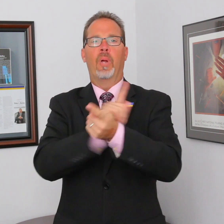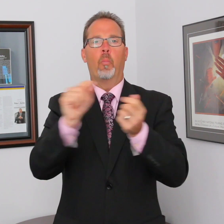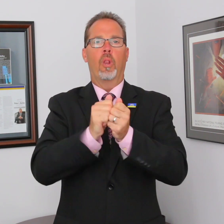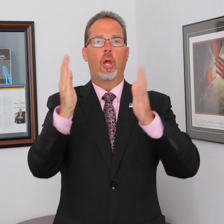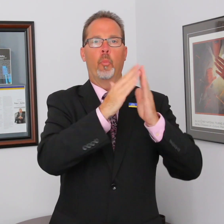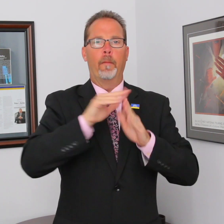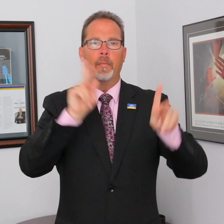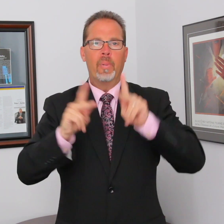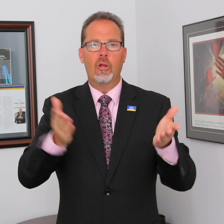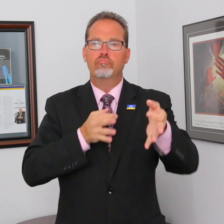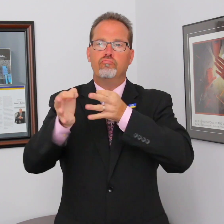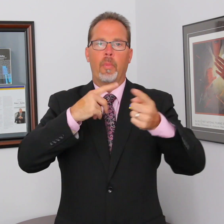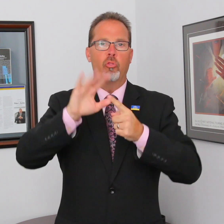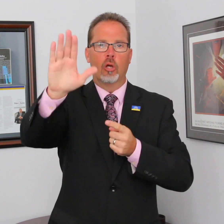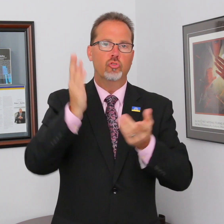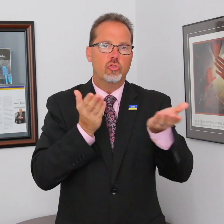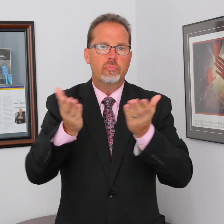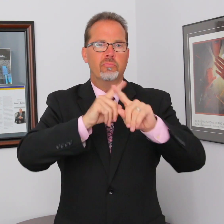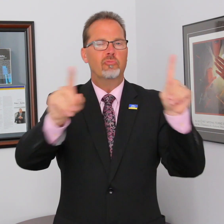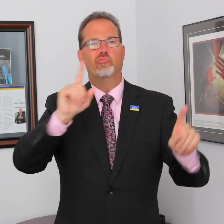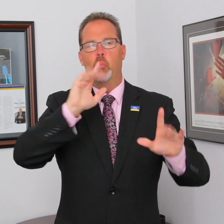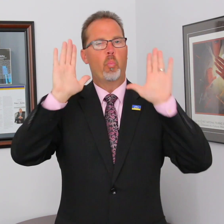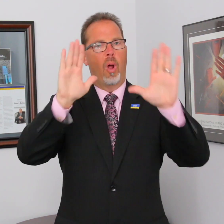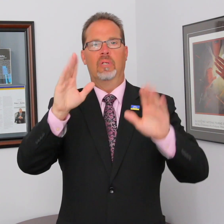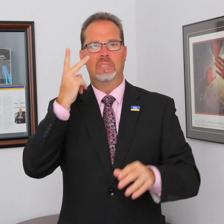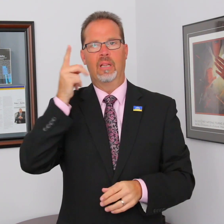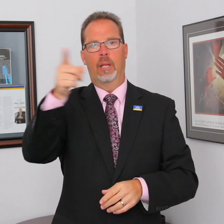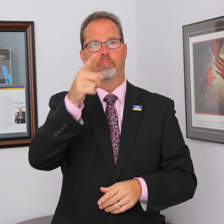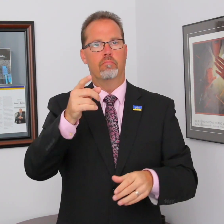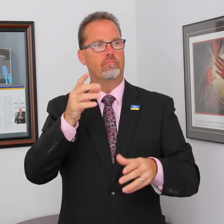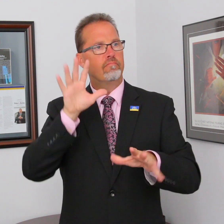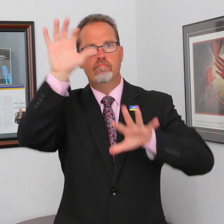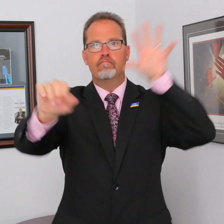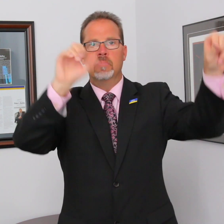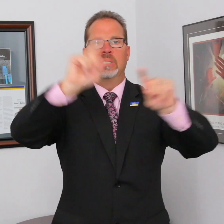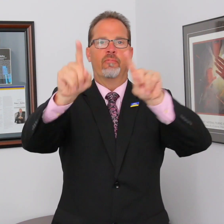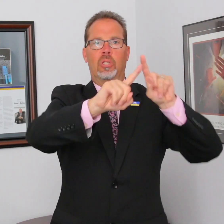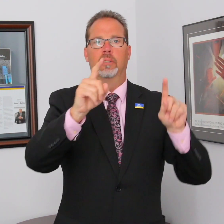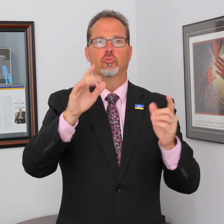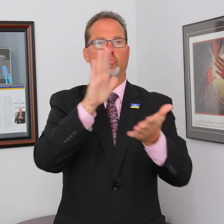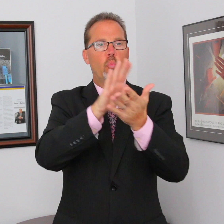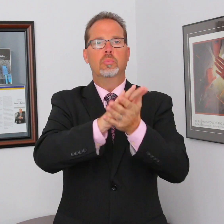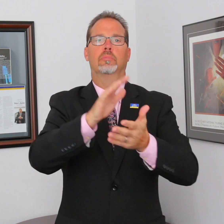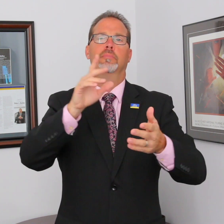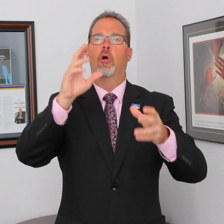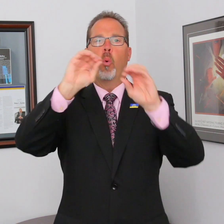various services they offer and their partnerships with the community. It was wonderful to see them doing outreach with our local community